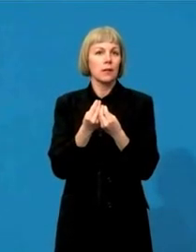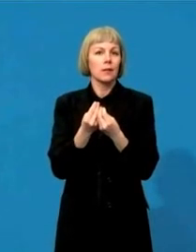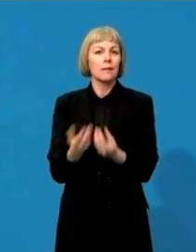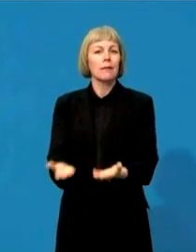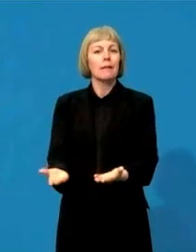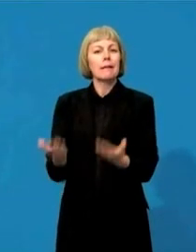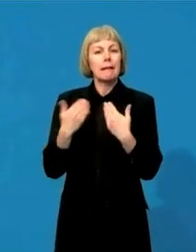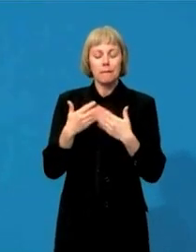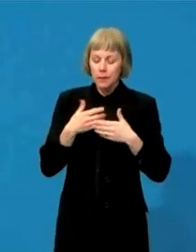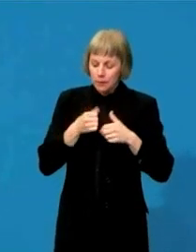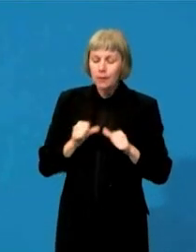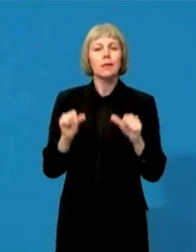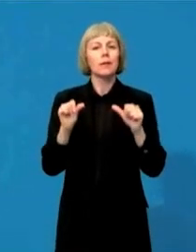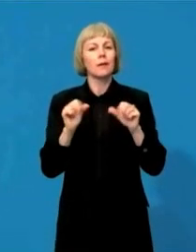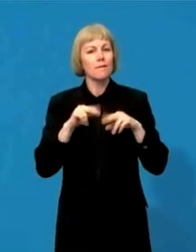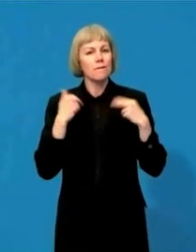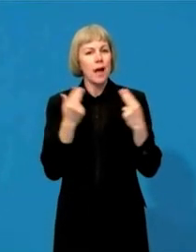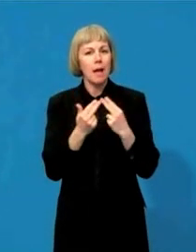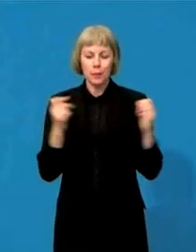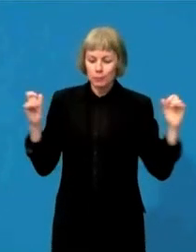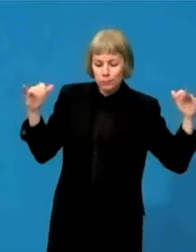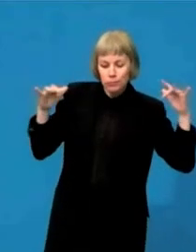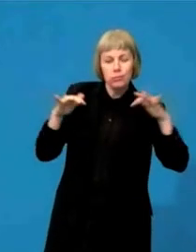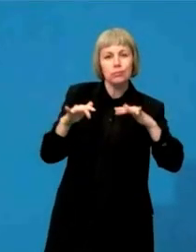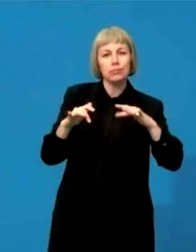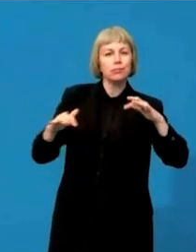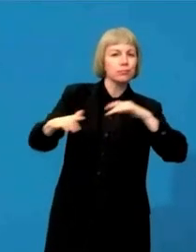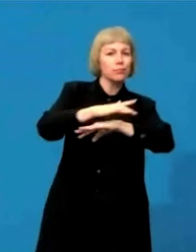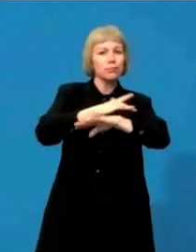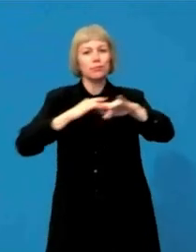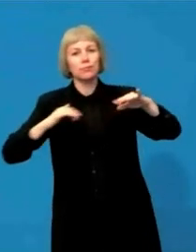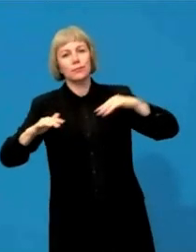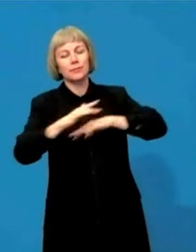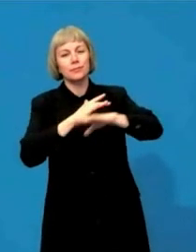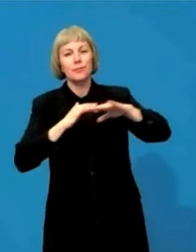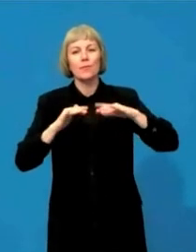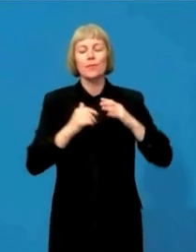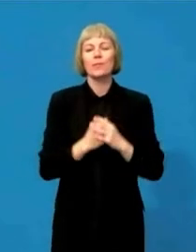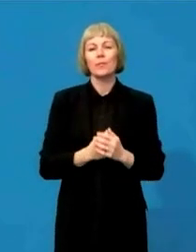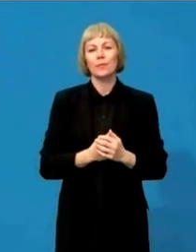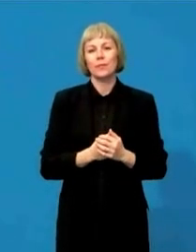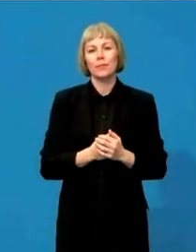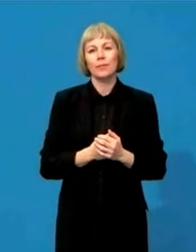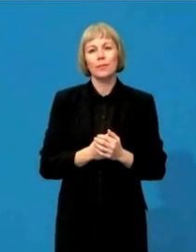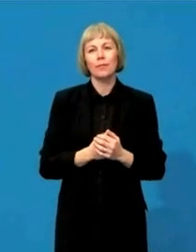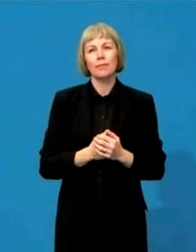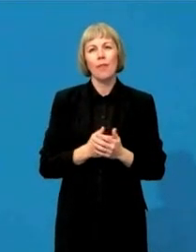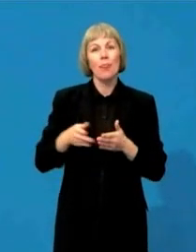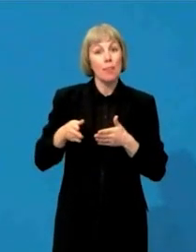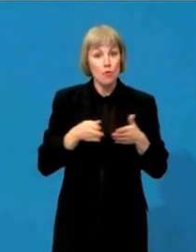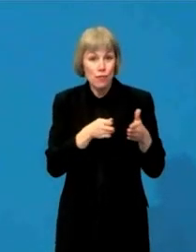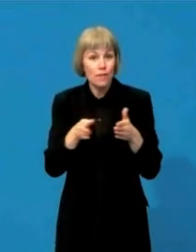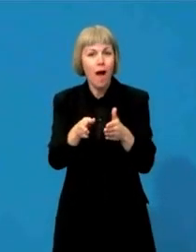We use the river to - it's to - it's like medicine for us, to help us with our mental